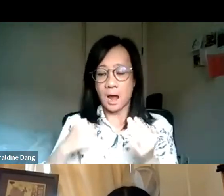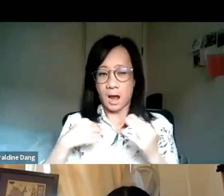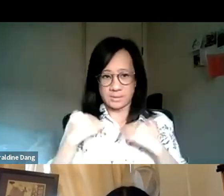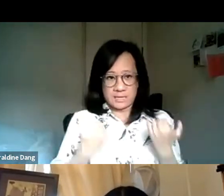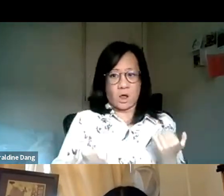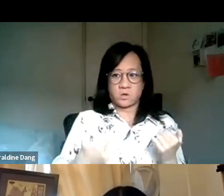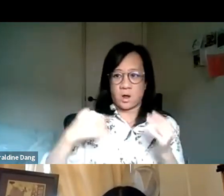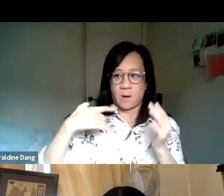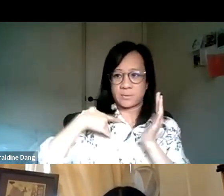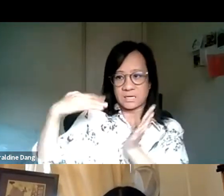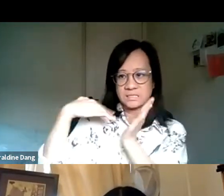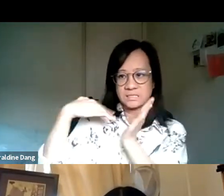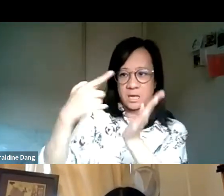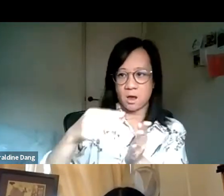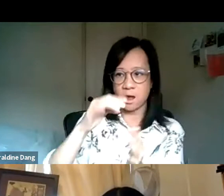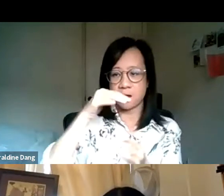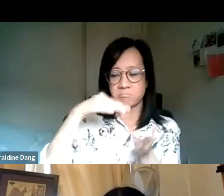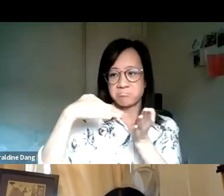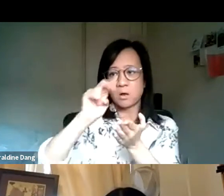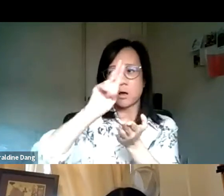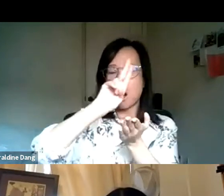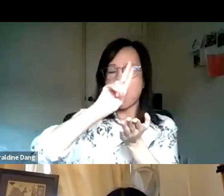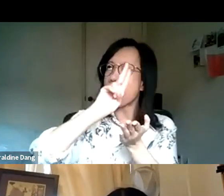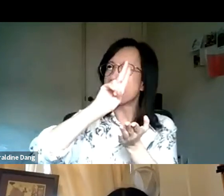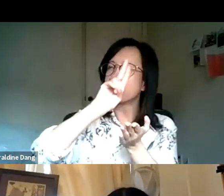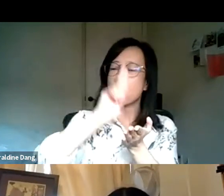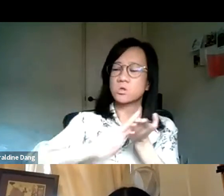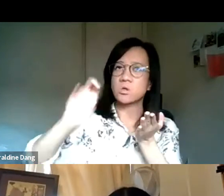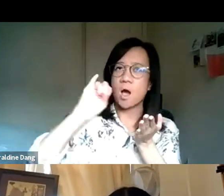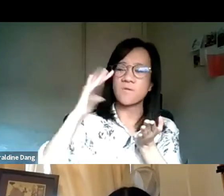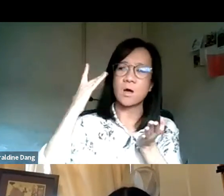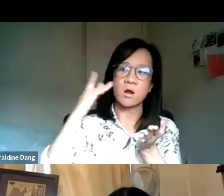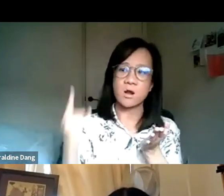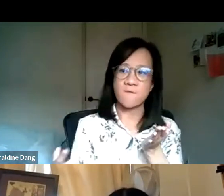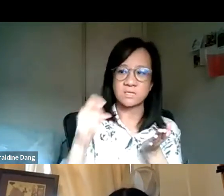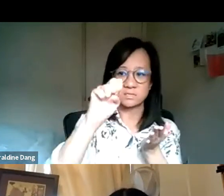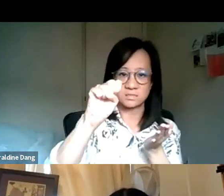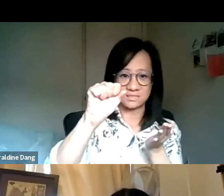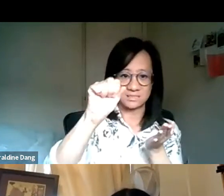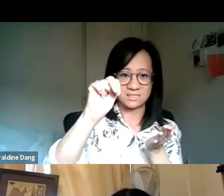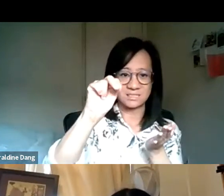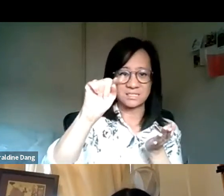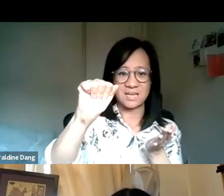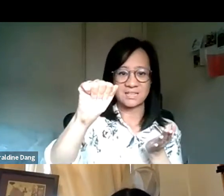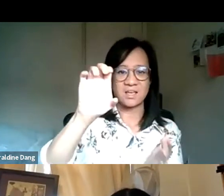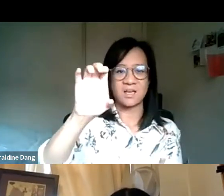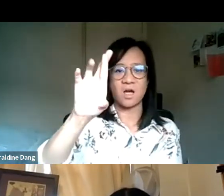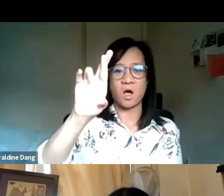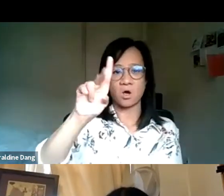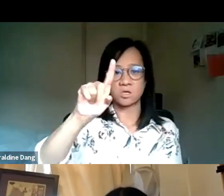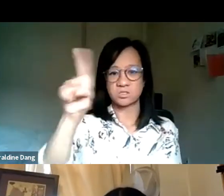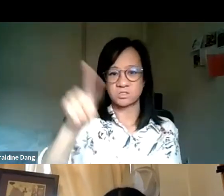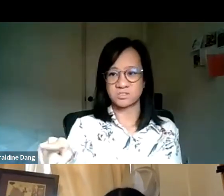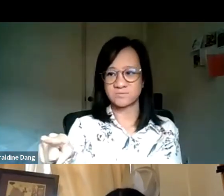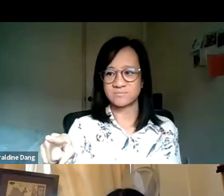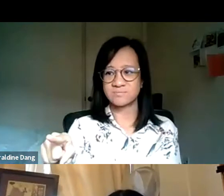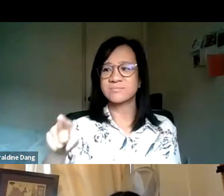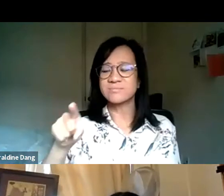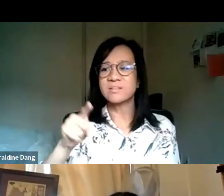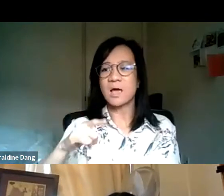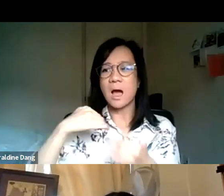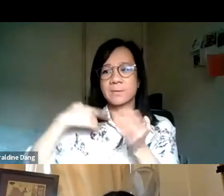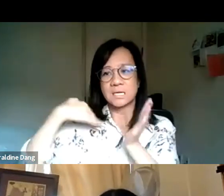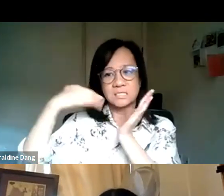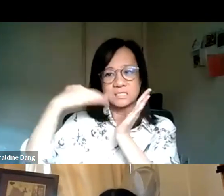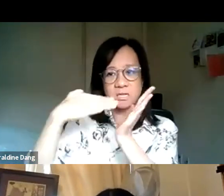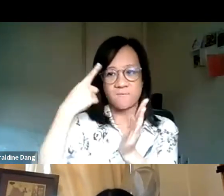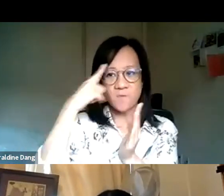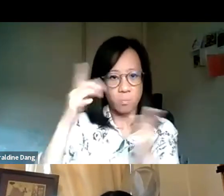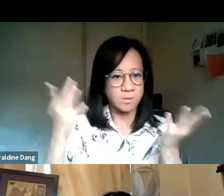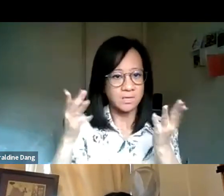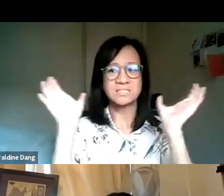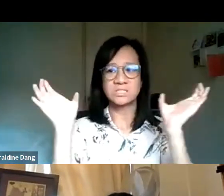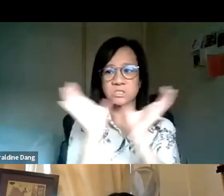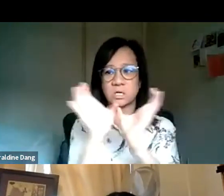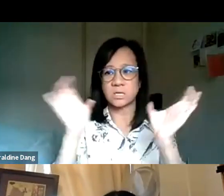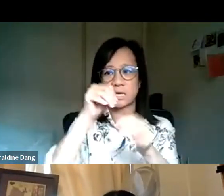And I'm currently studying at the University of California at Santa Cruz.